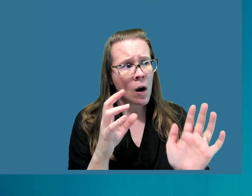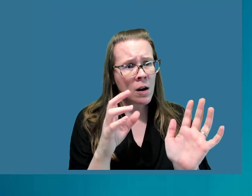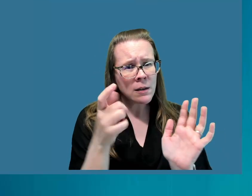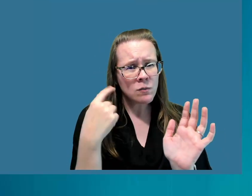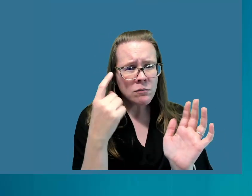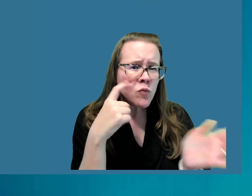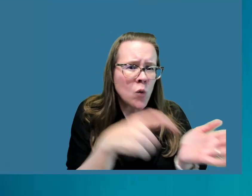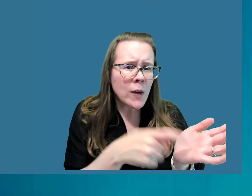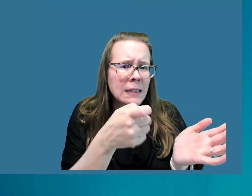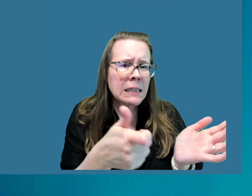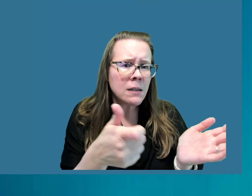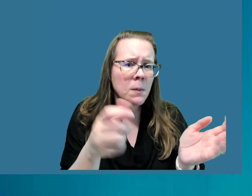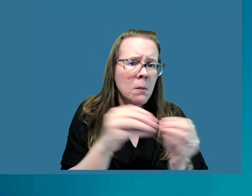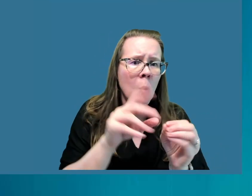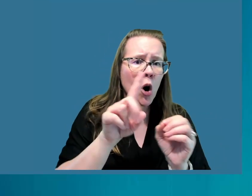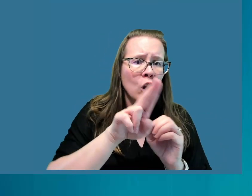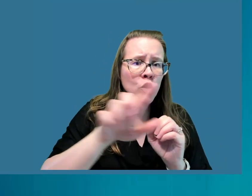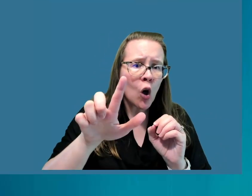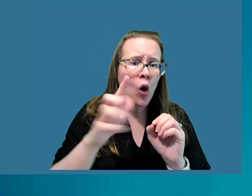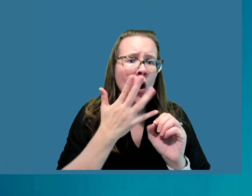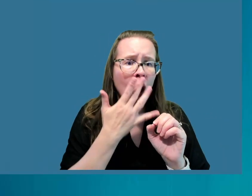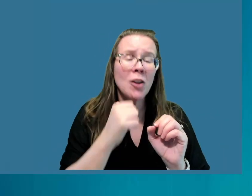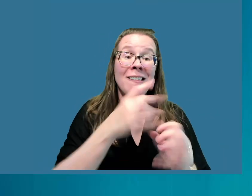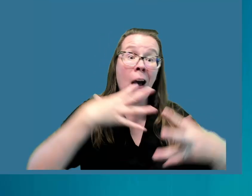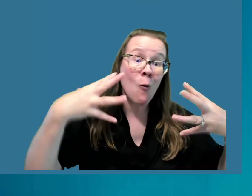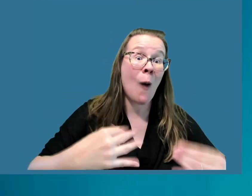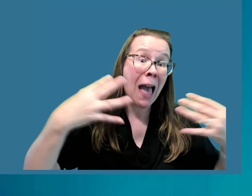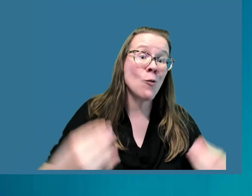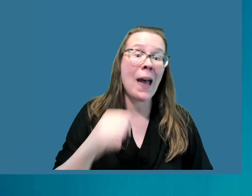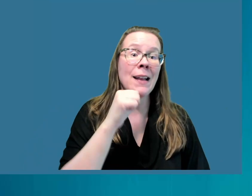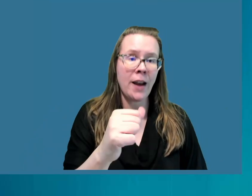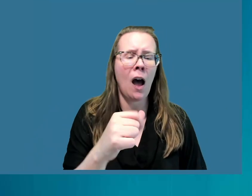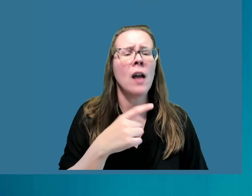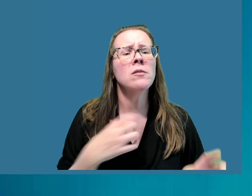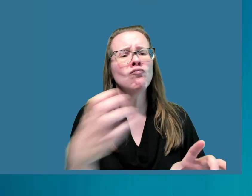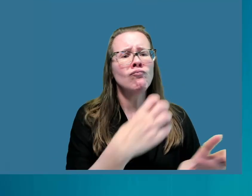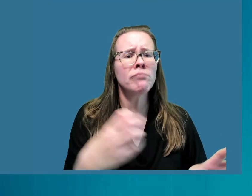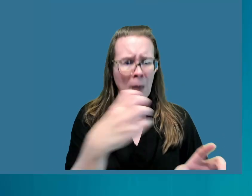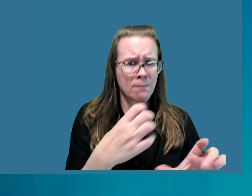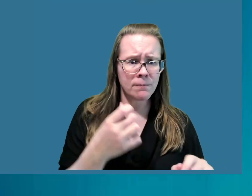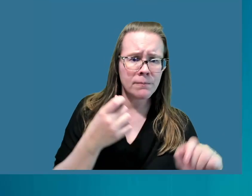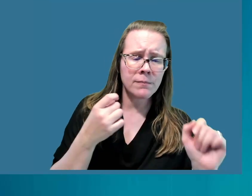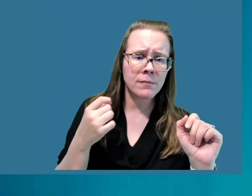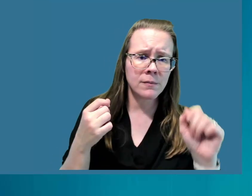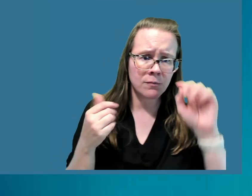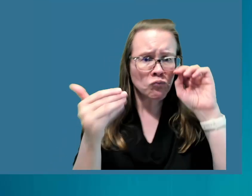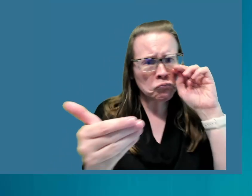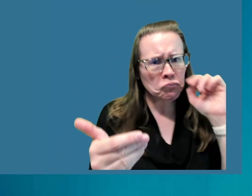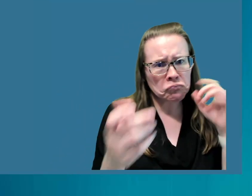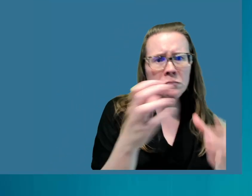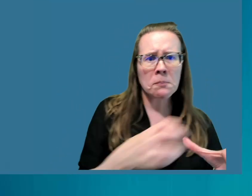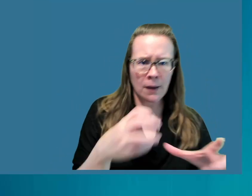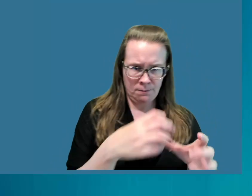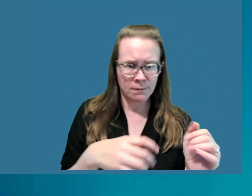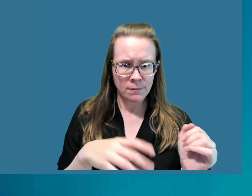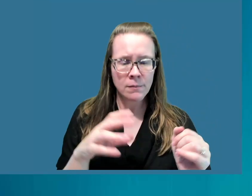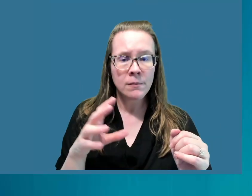for something that's super wet you're looking for an icing that is starting to crisp up.